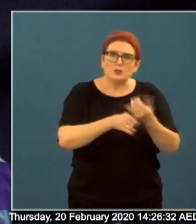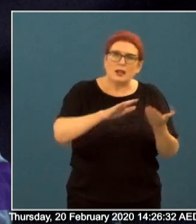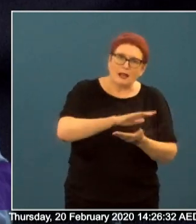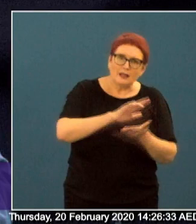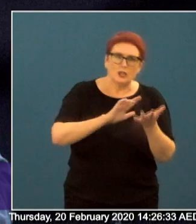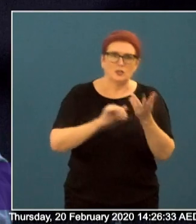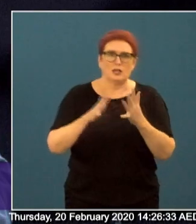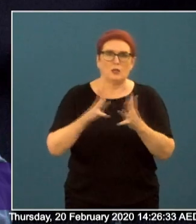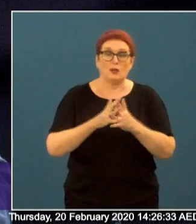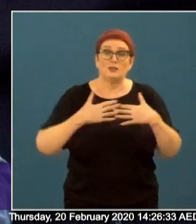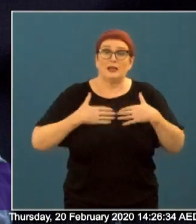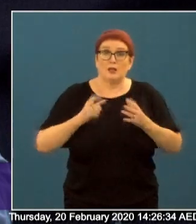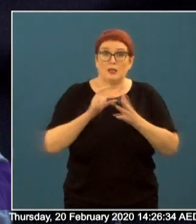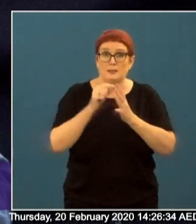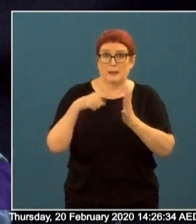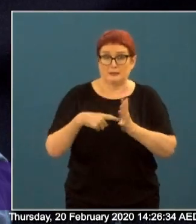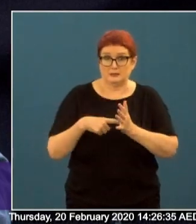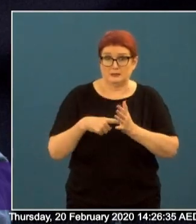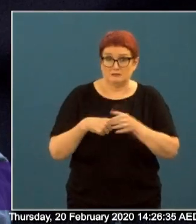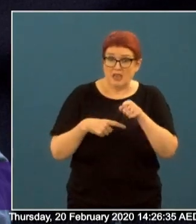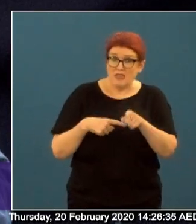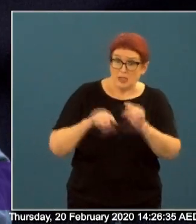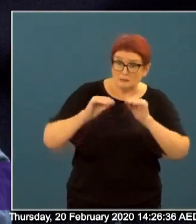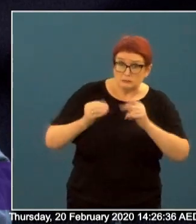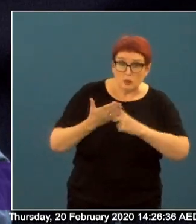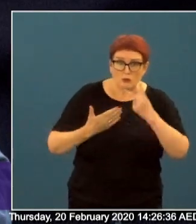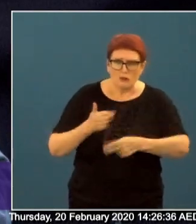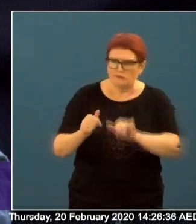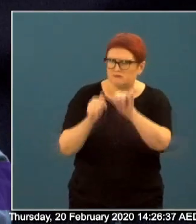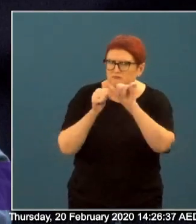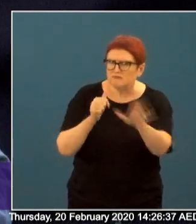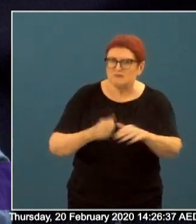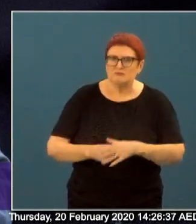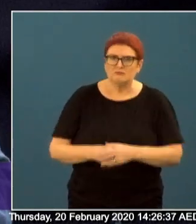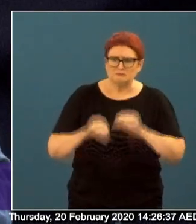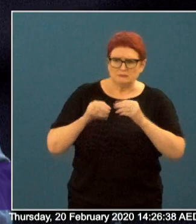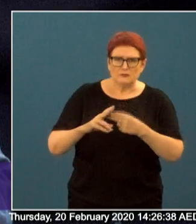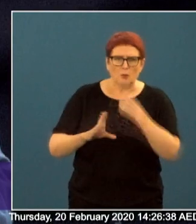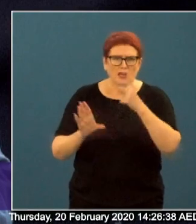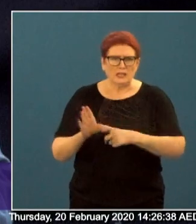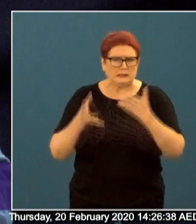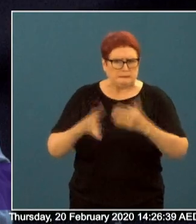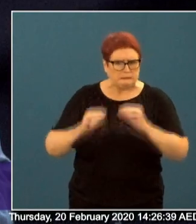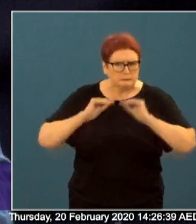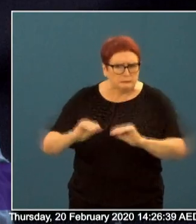So these are — this is a very innovative program. It's a one-year intensive subspecialty training.